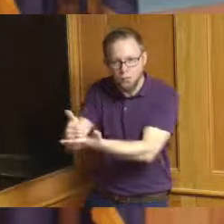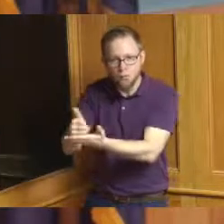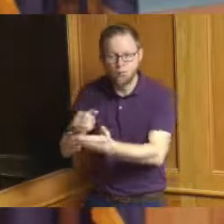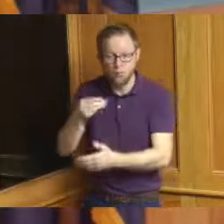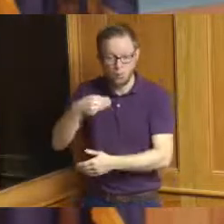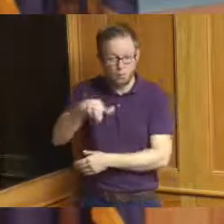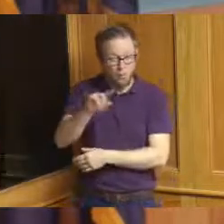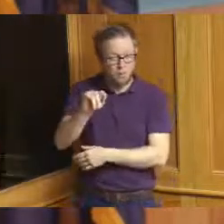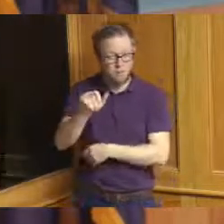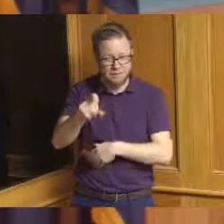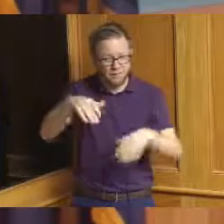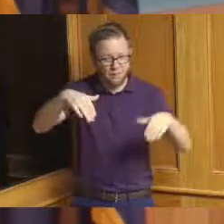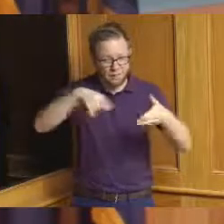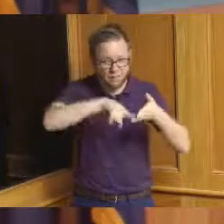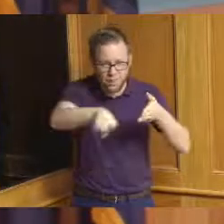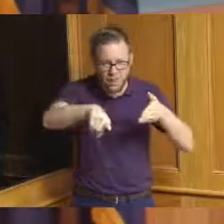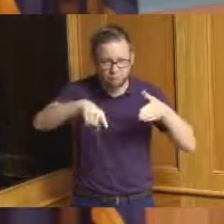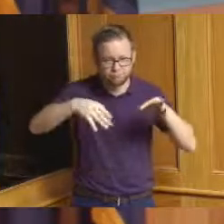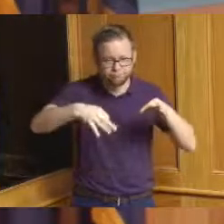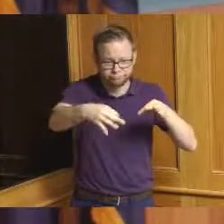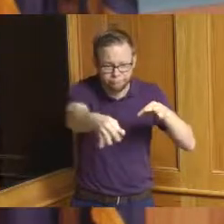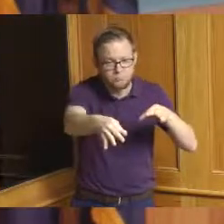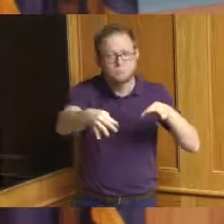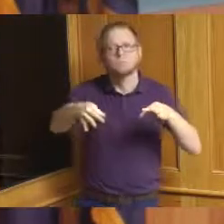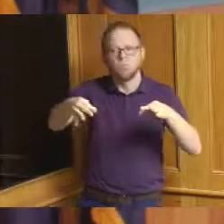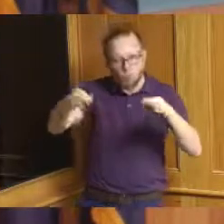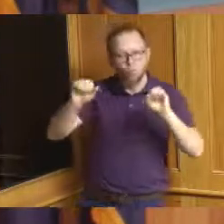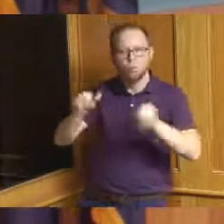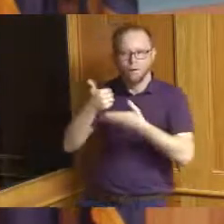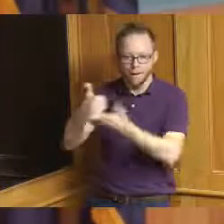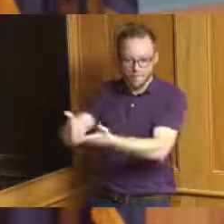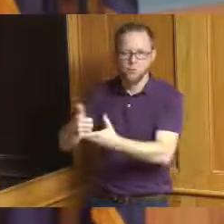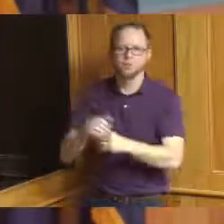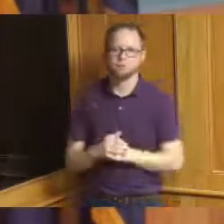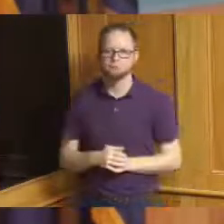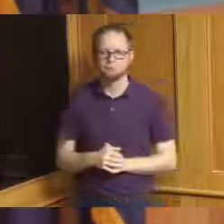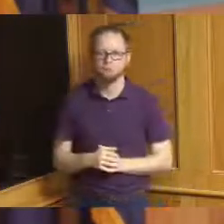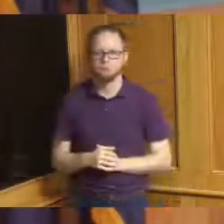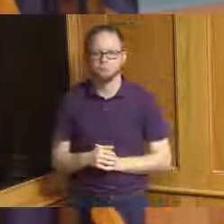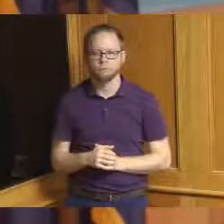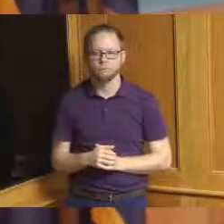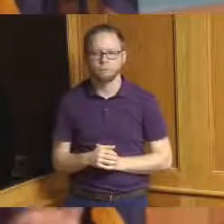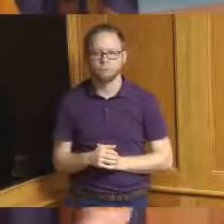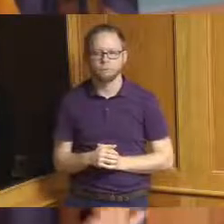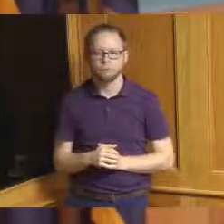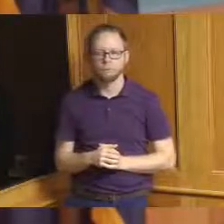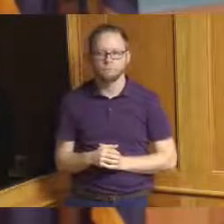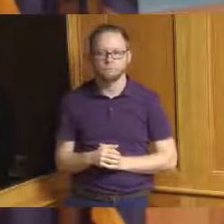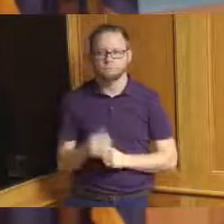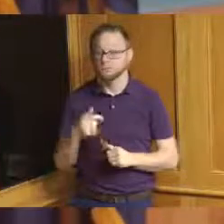we have something to help you and then we have one portal when i came we had 15 different websites